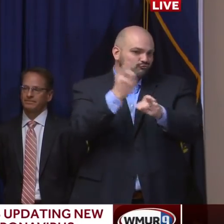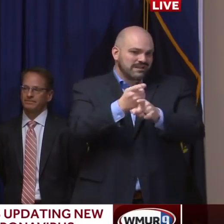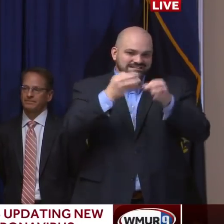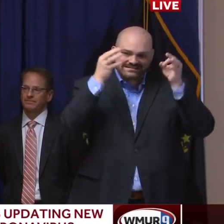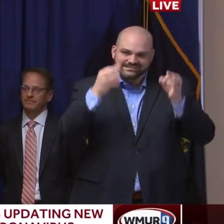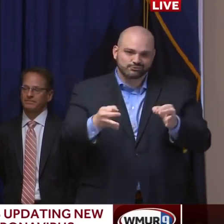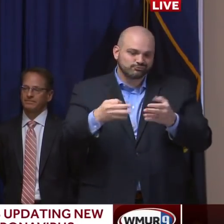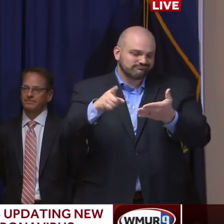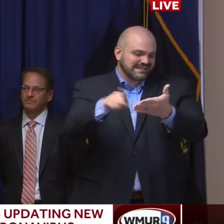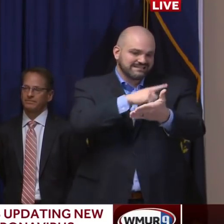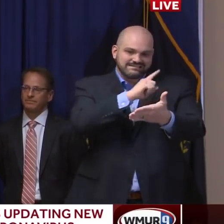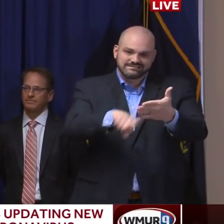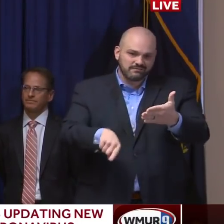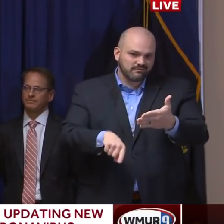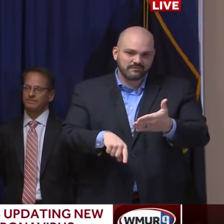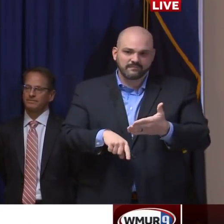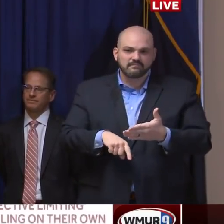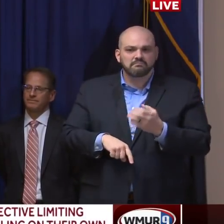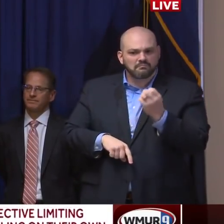PEOPLE ARE MAKING THE RIGHT DECISIONS FOR THEMSELVES.